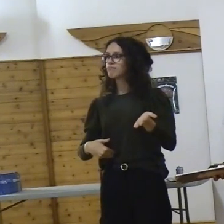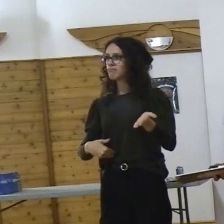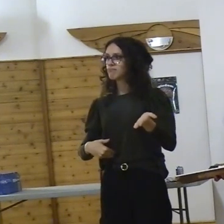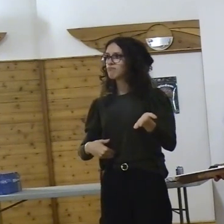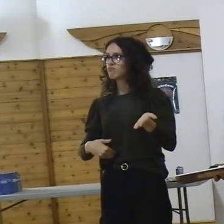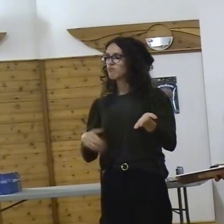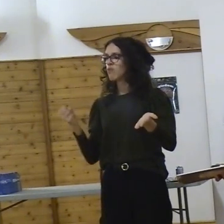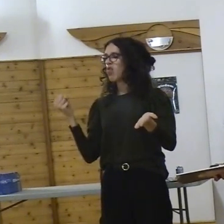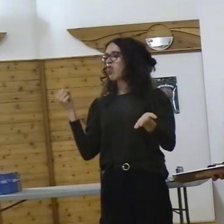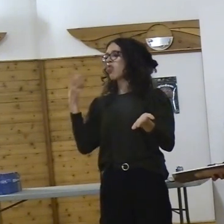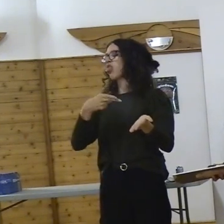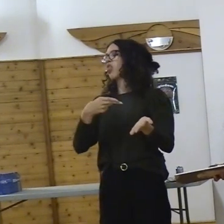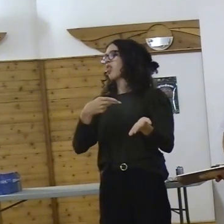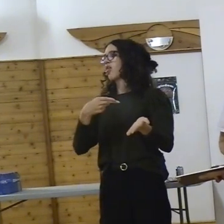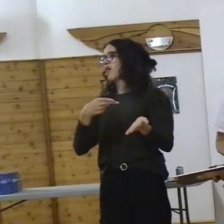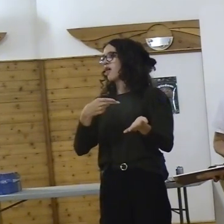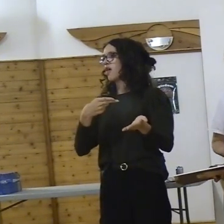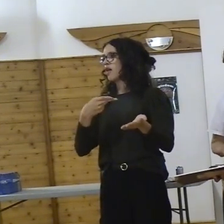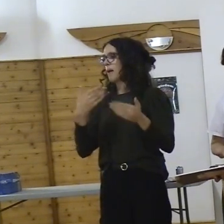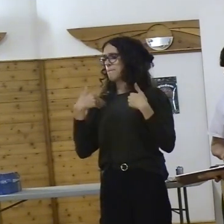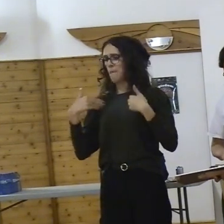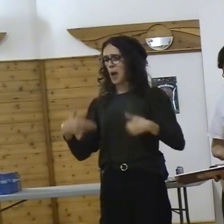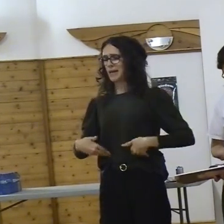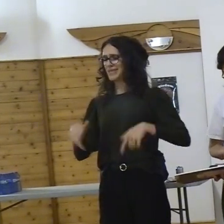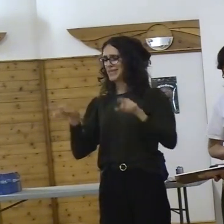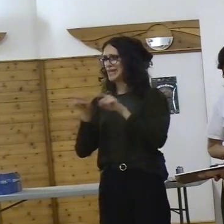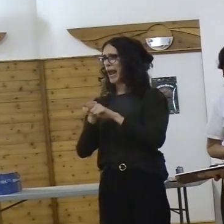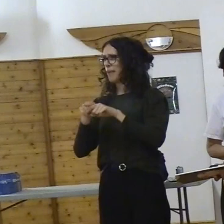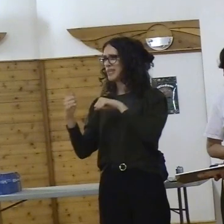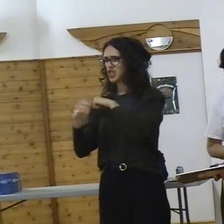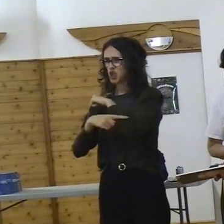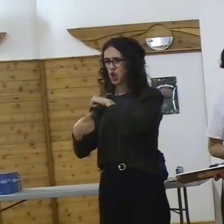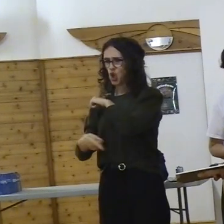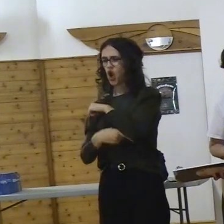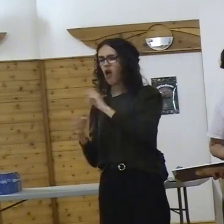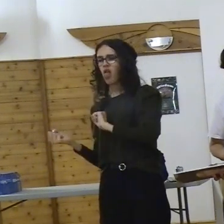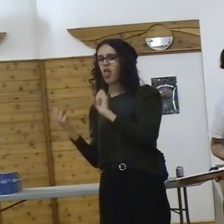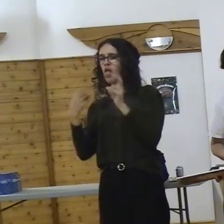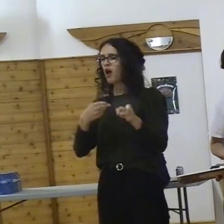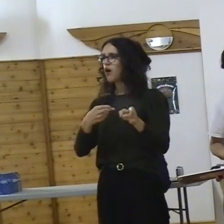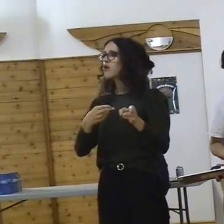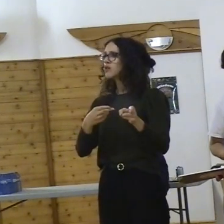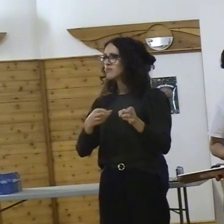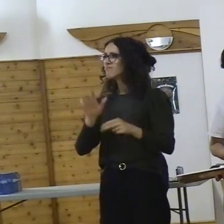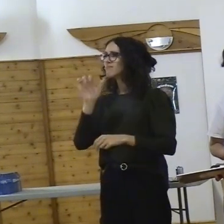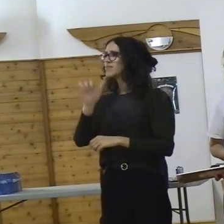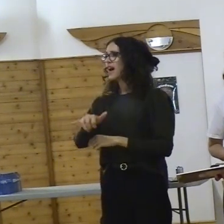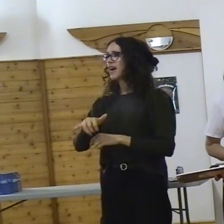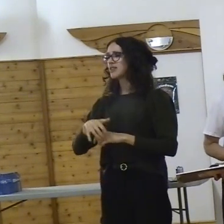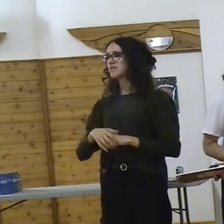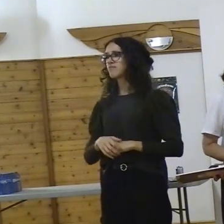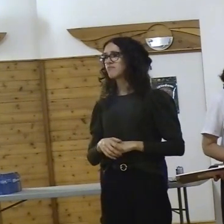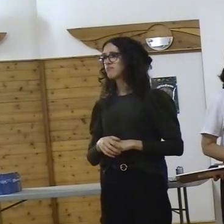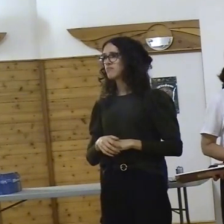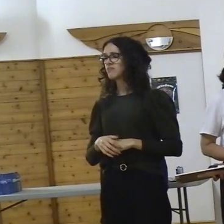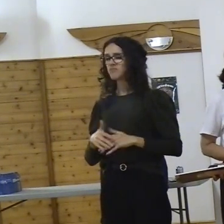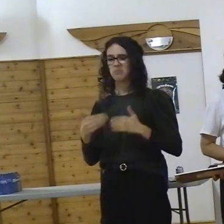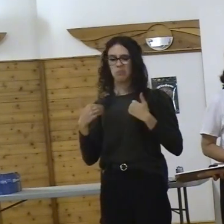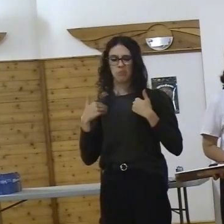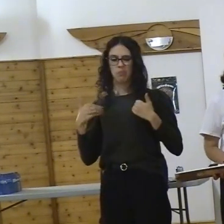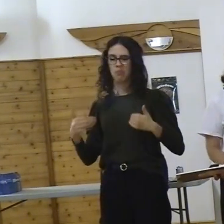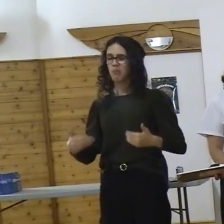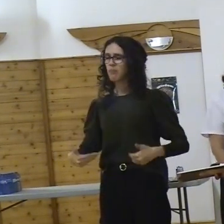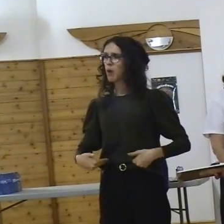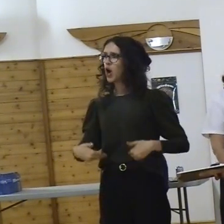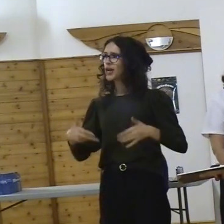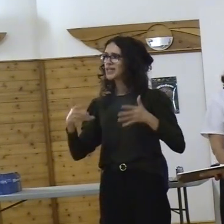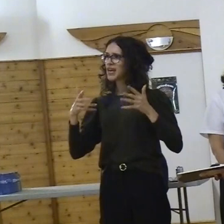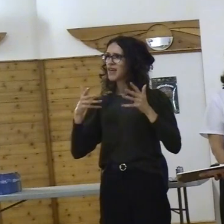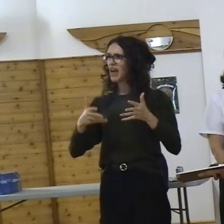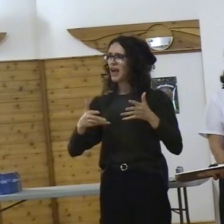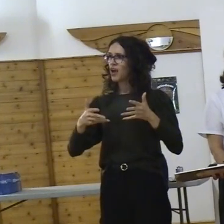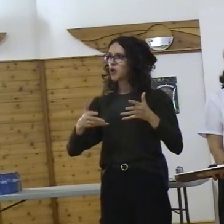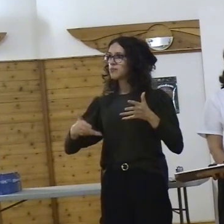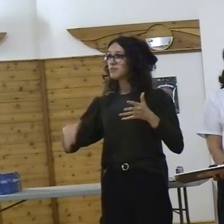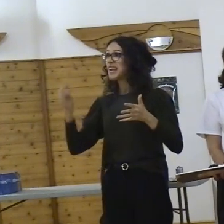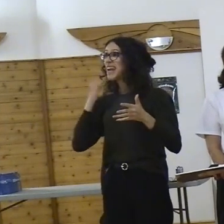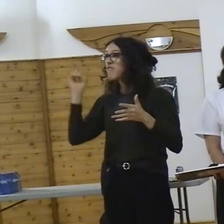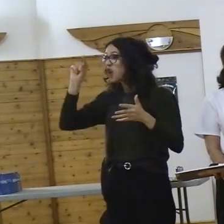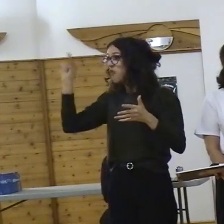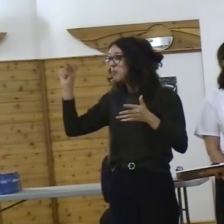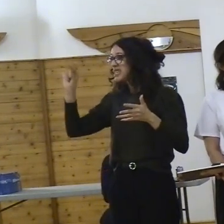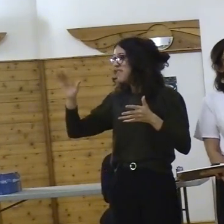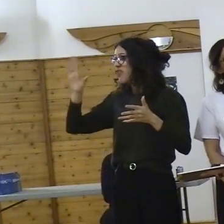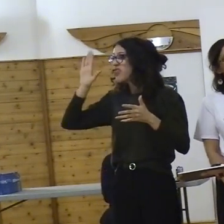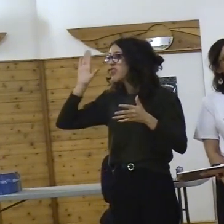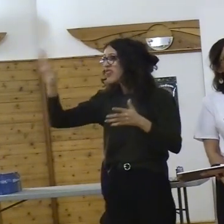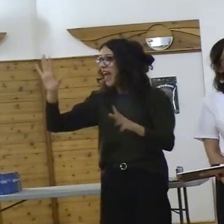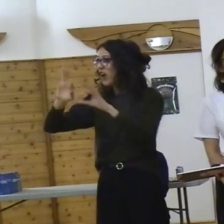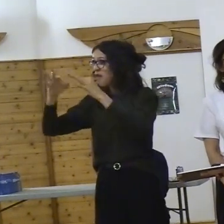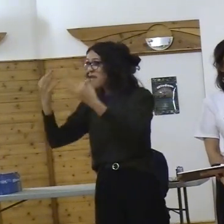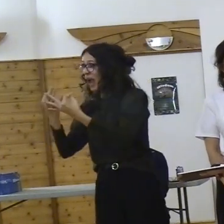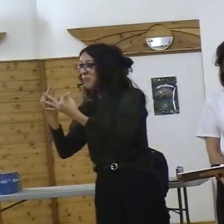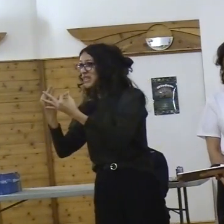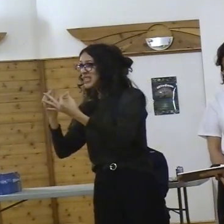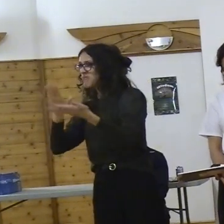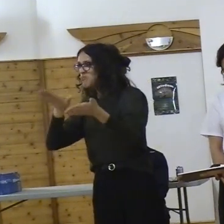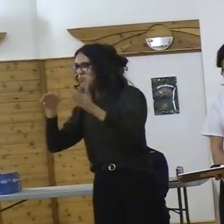One of their loved ones, they will be there 24-7 digging and digging and digging and using millions of dollars.